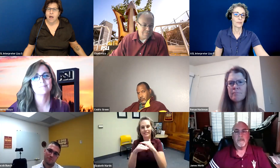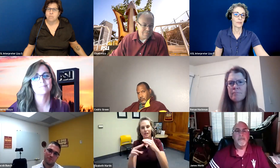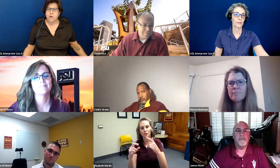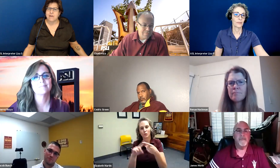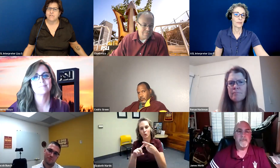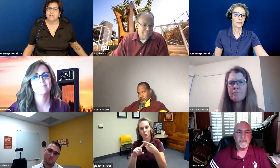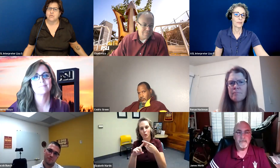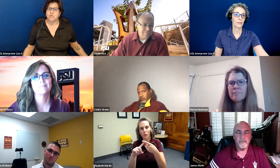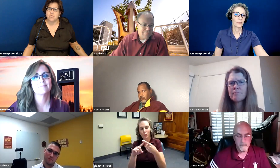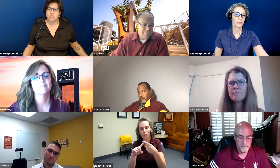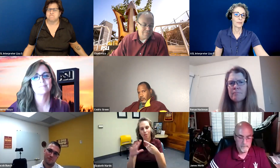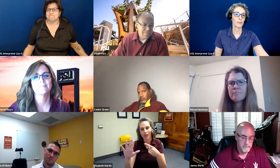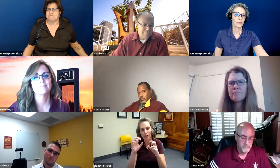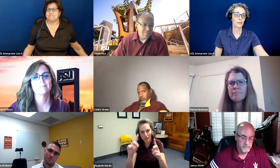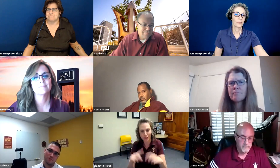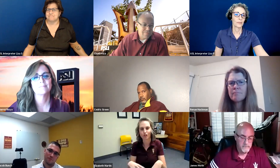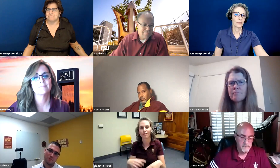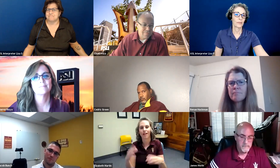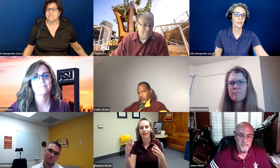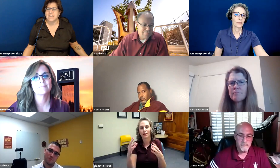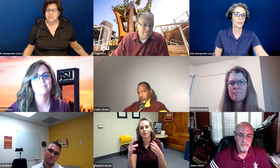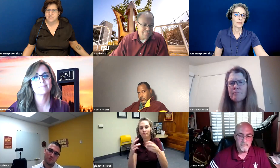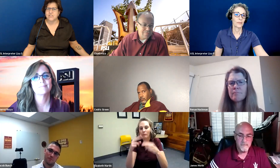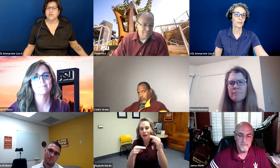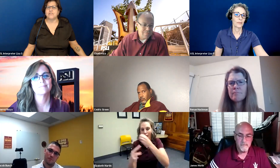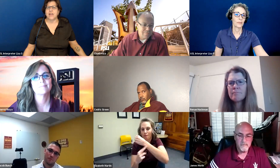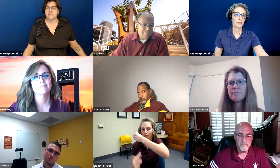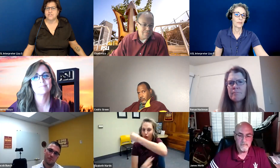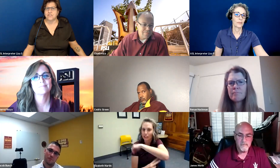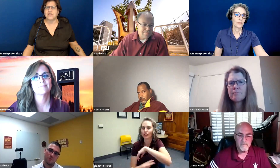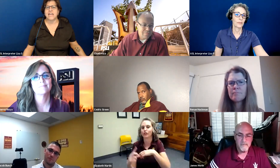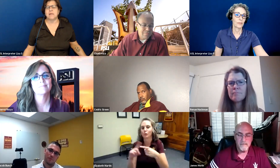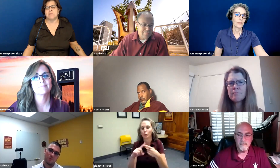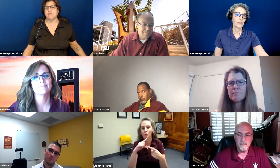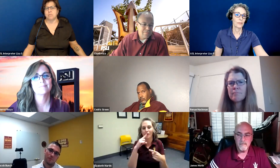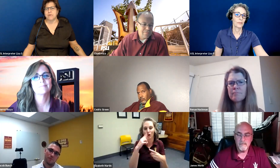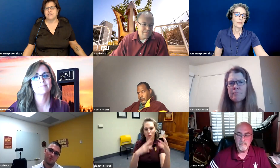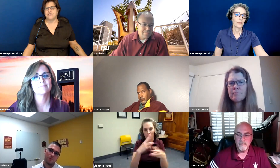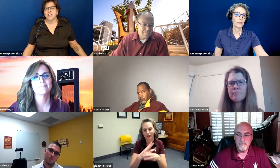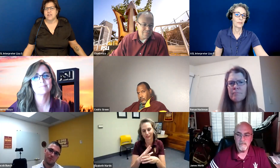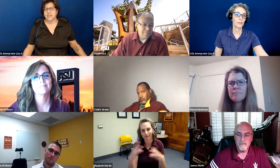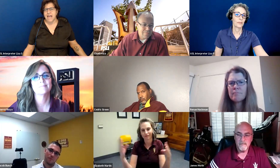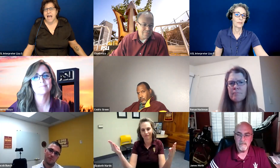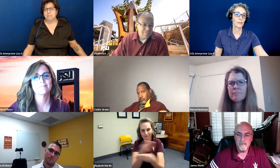I wanna be able to see their education succeed and be able to bridge the gap